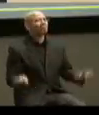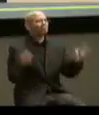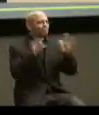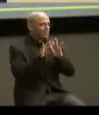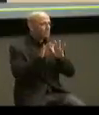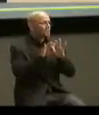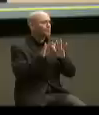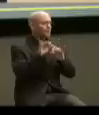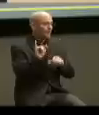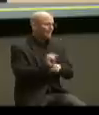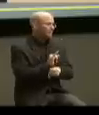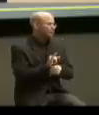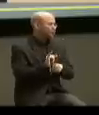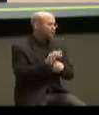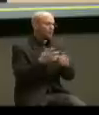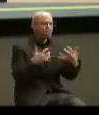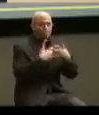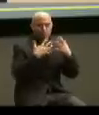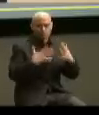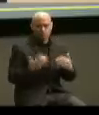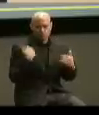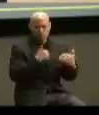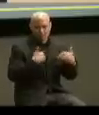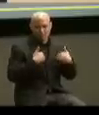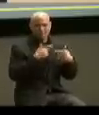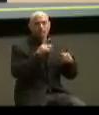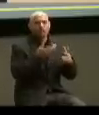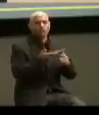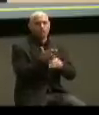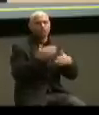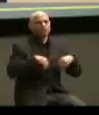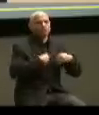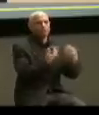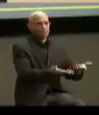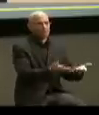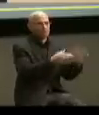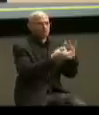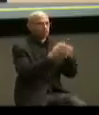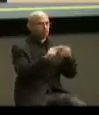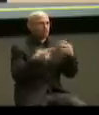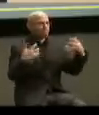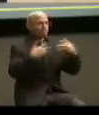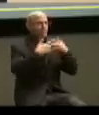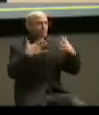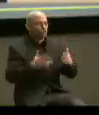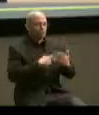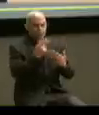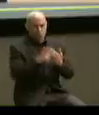VALUED INDUSTRY PARTNERS THAT WE HAVE THROUGH THE SUPPLY CHAIN PARTNERSHIP PROGRAM.